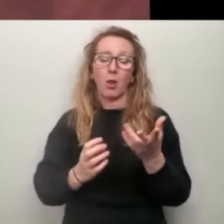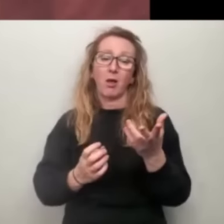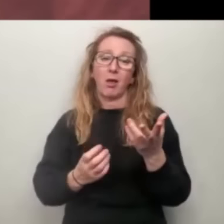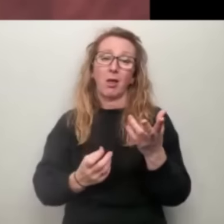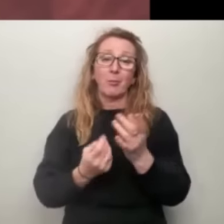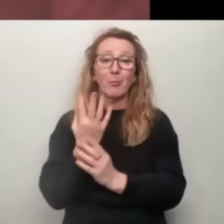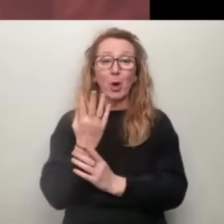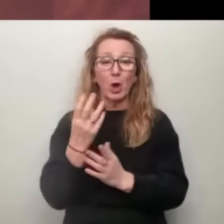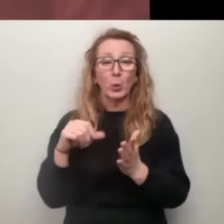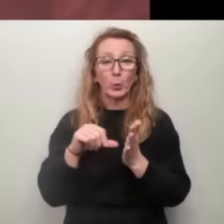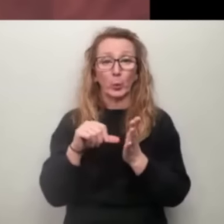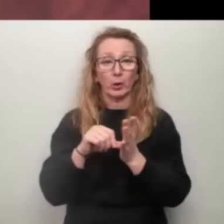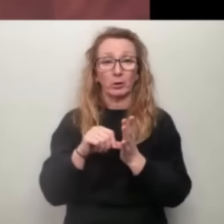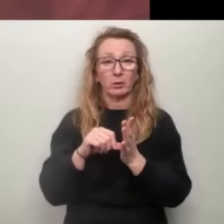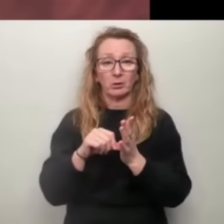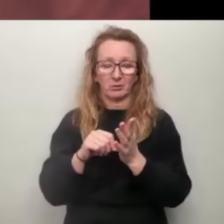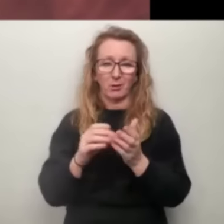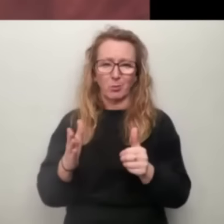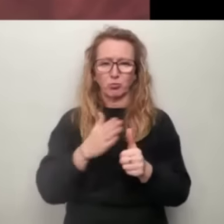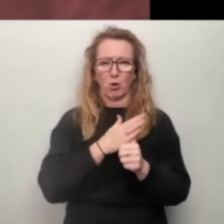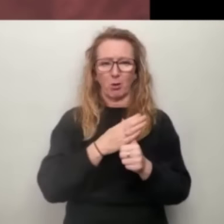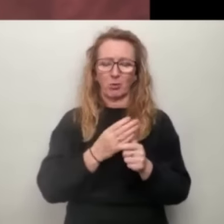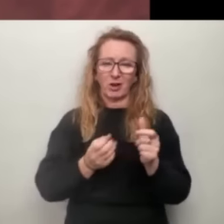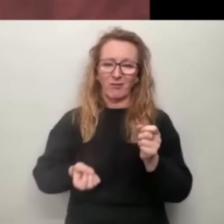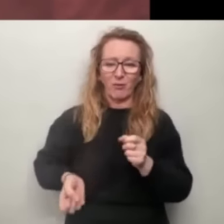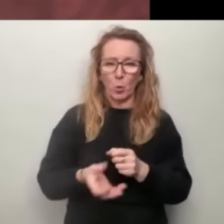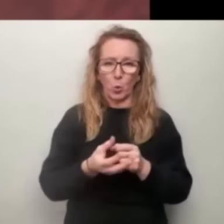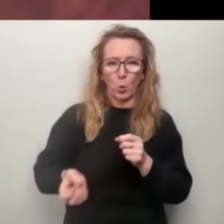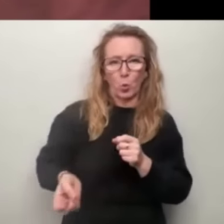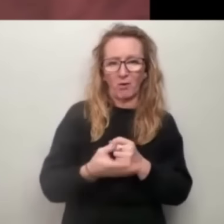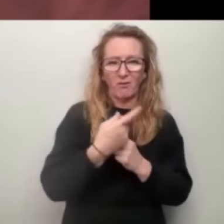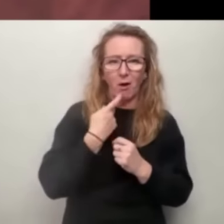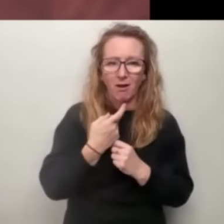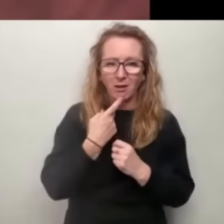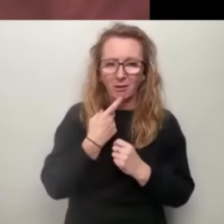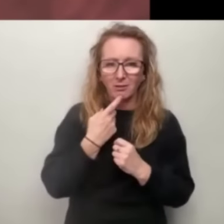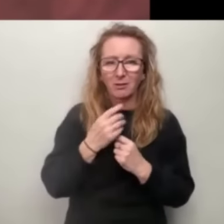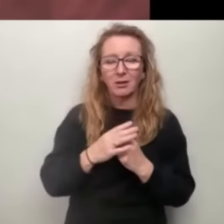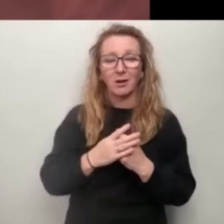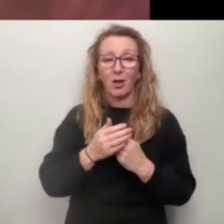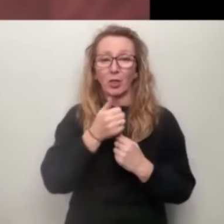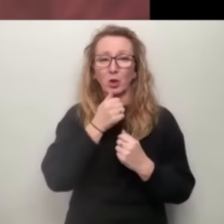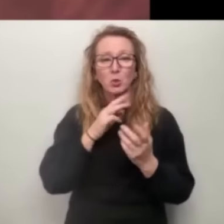That was the primary fuel in the production of iron at this time, the use of mineral fuel such as coal